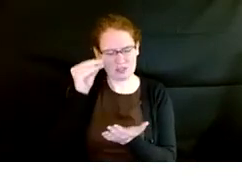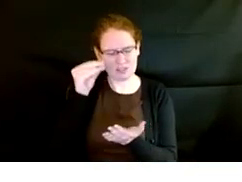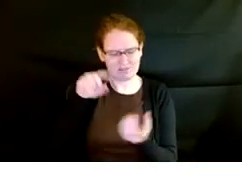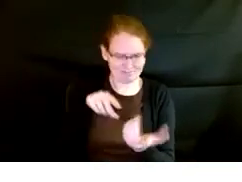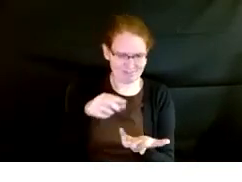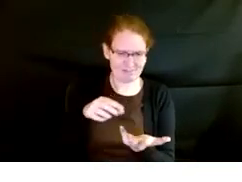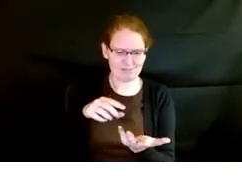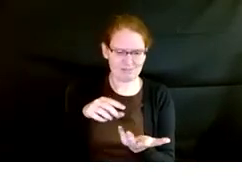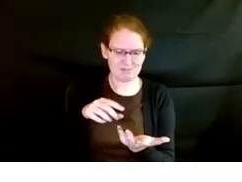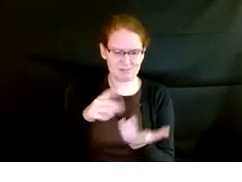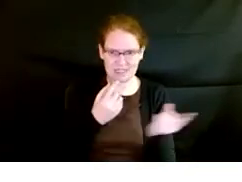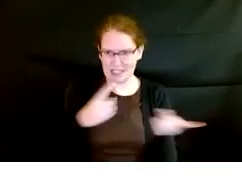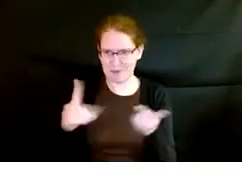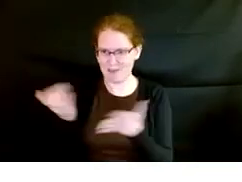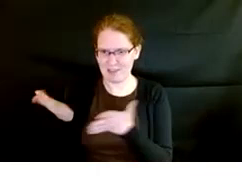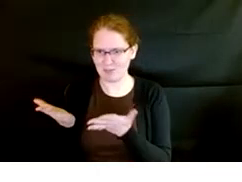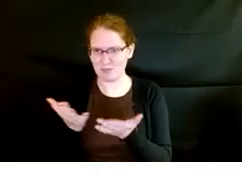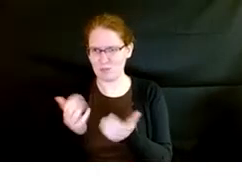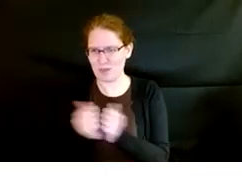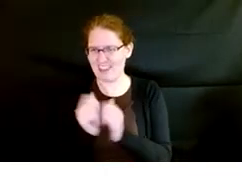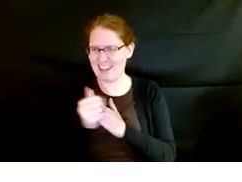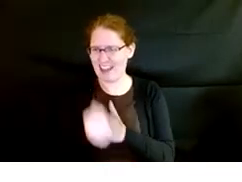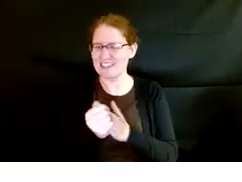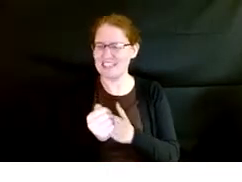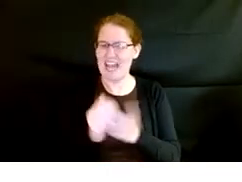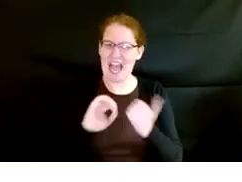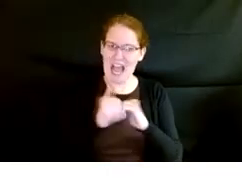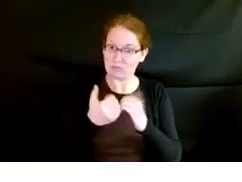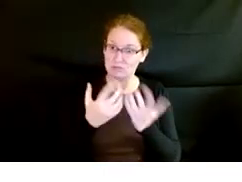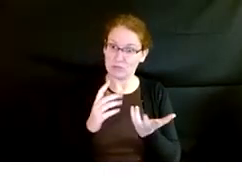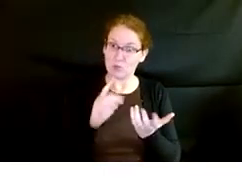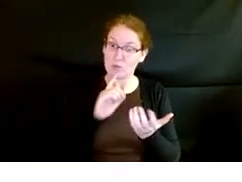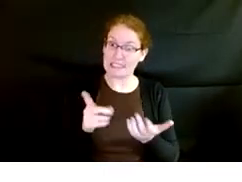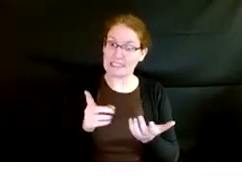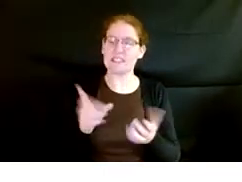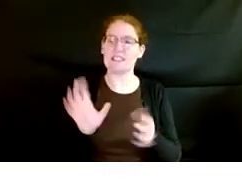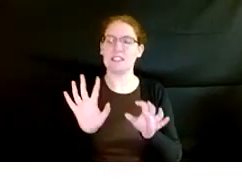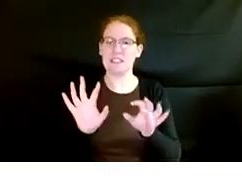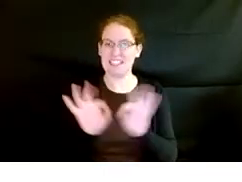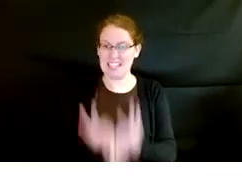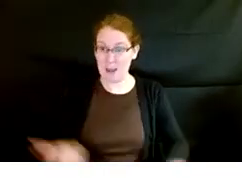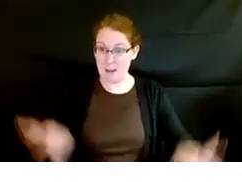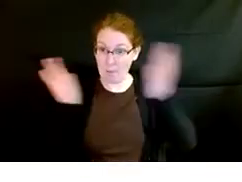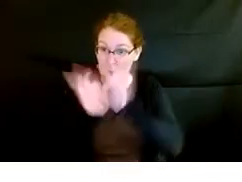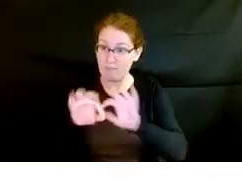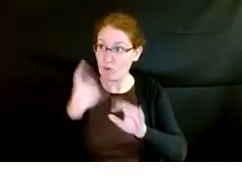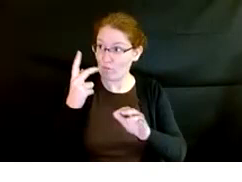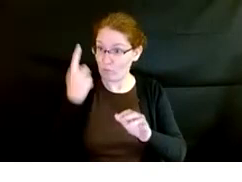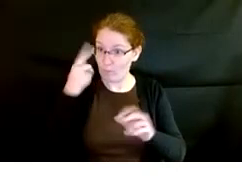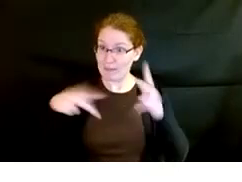events with the guidance is how important it is for decision makers to include people